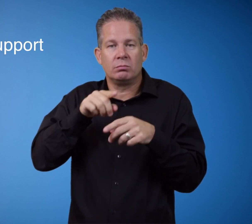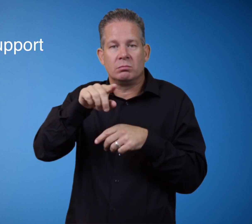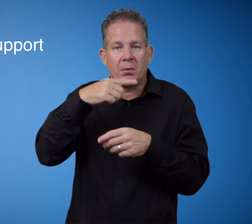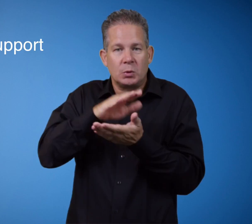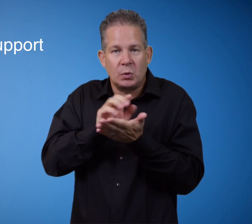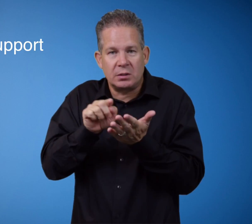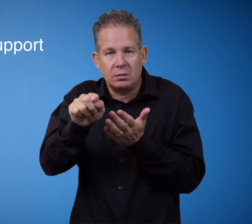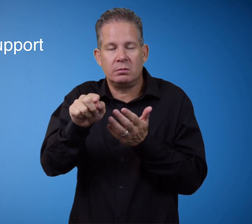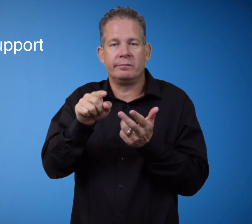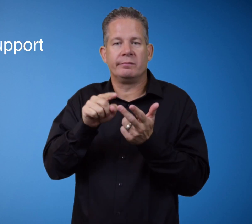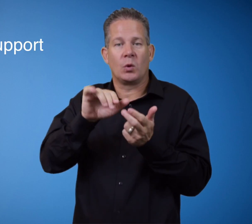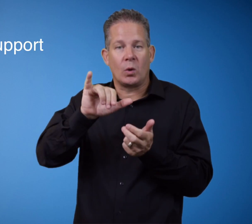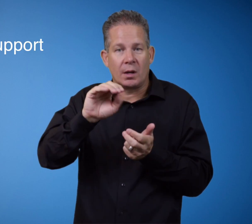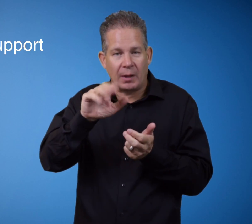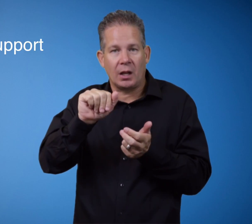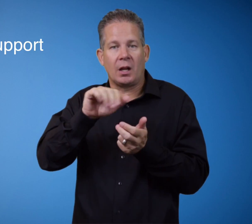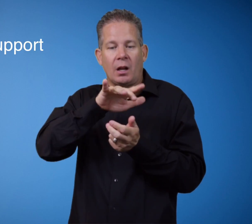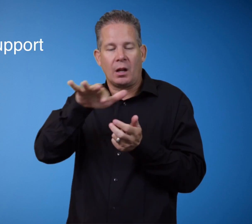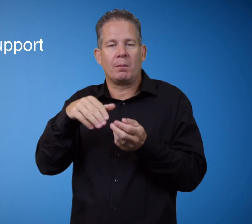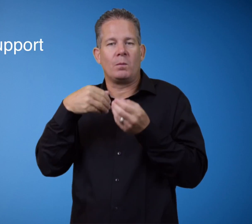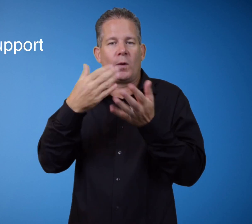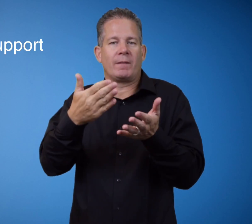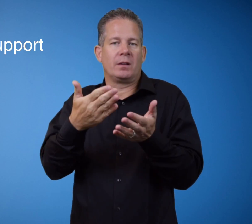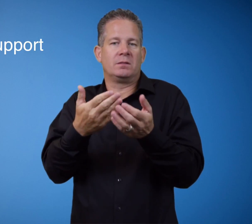or at a public school or the YMCA that can provide support.